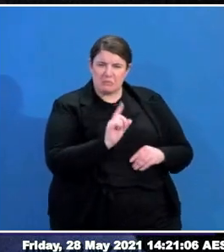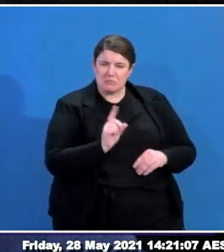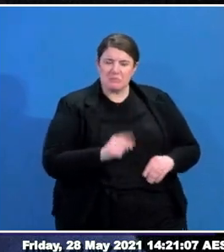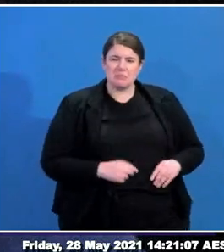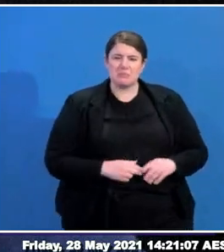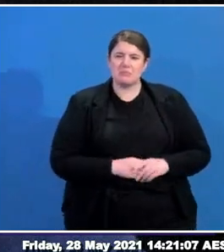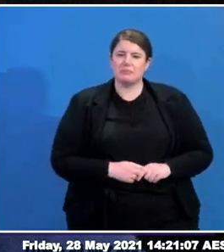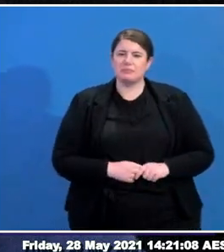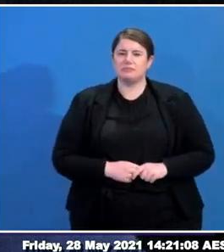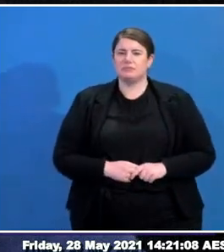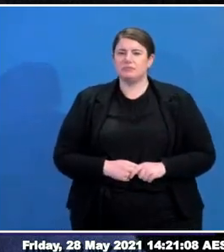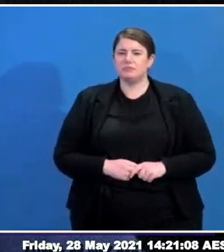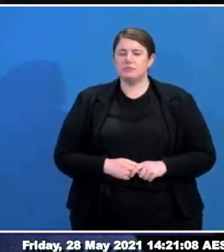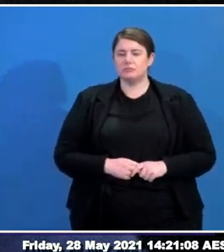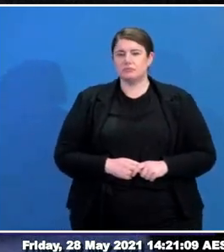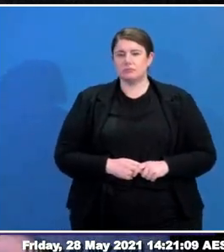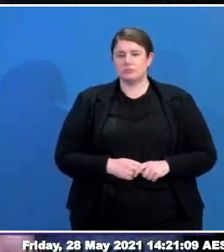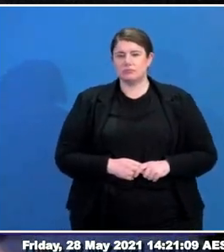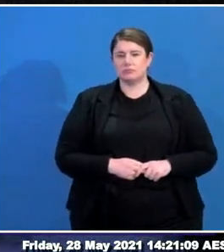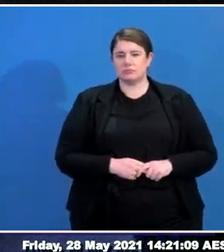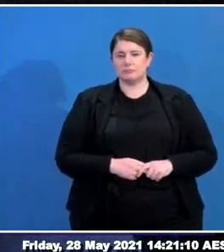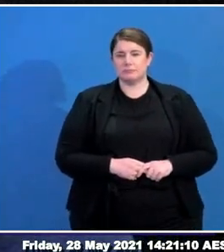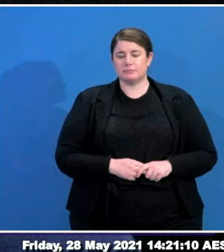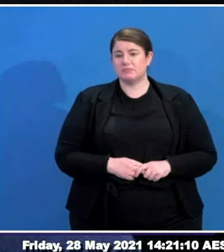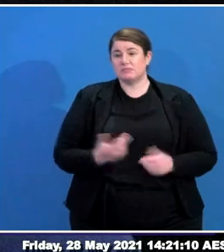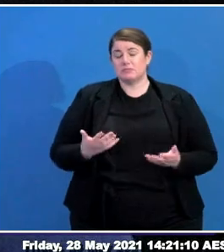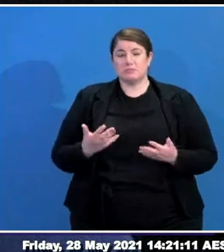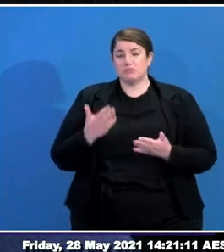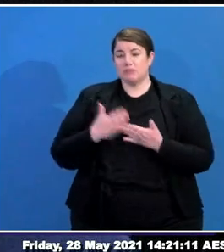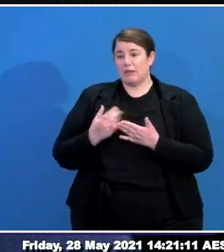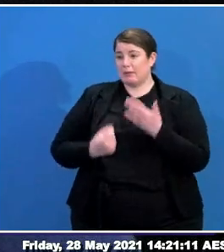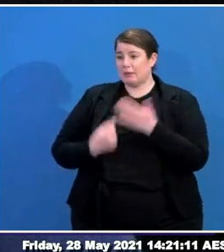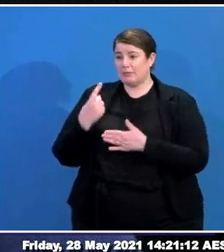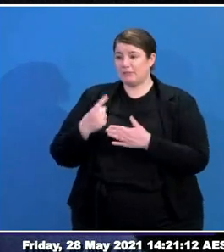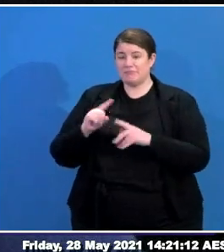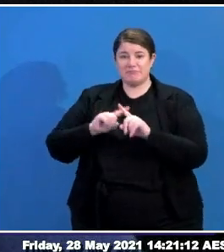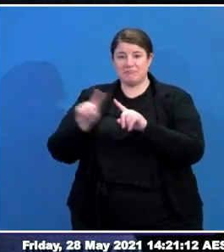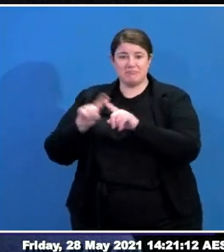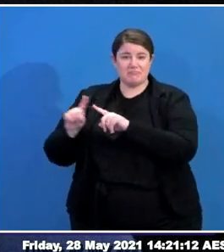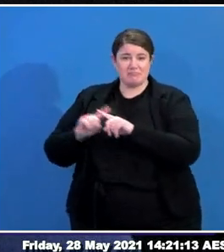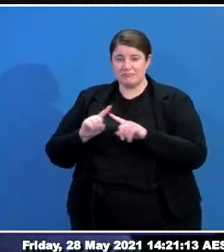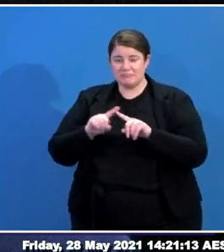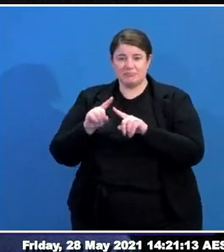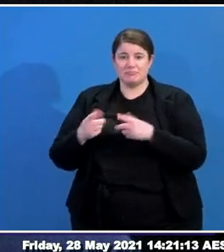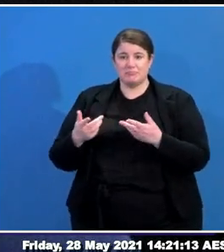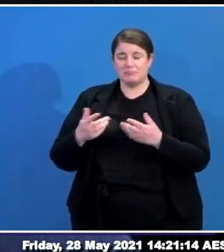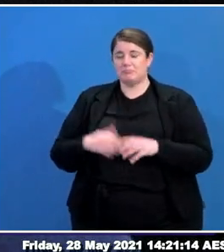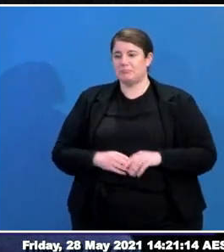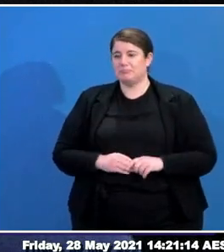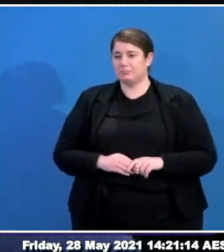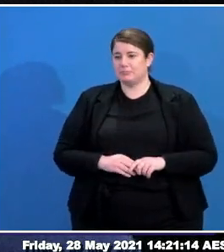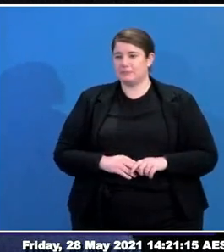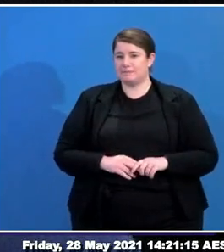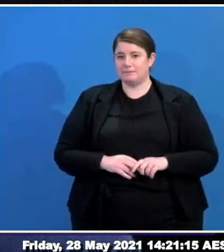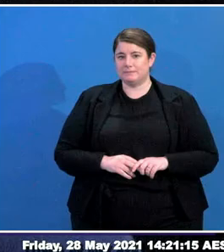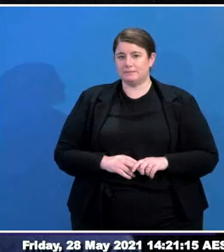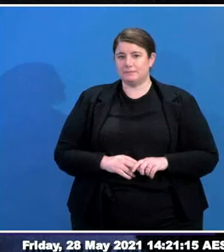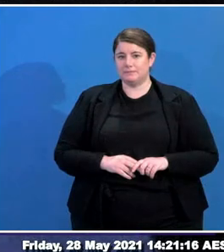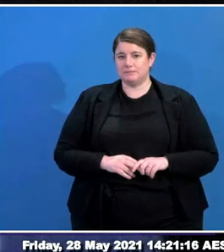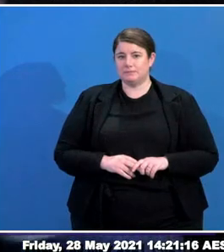So it occurs at a range of levels, both in terms of at the